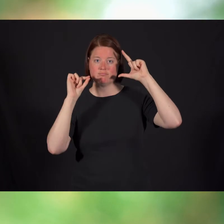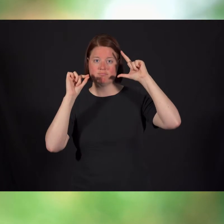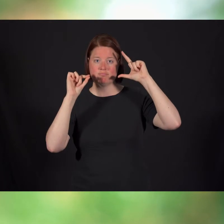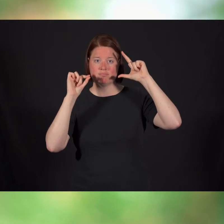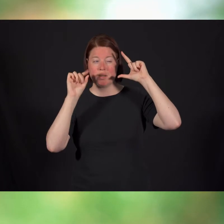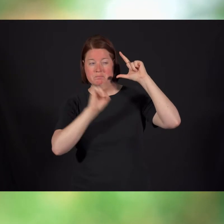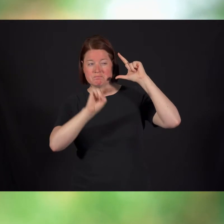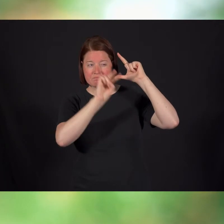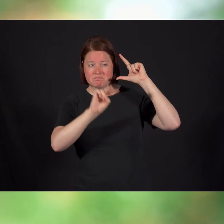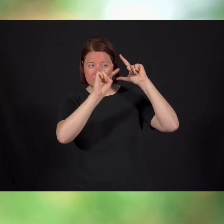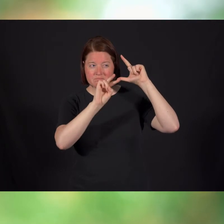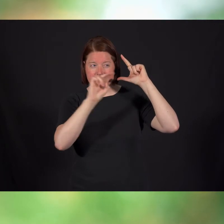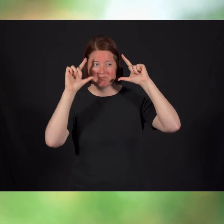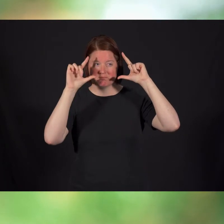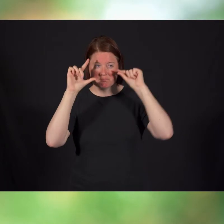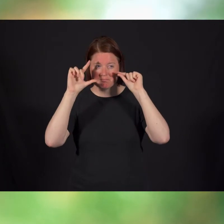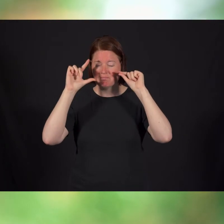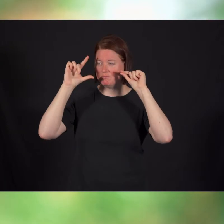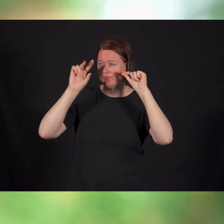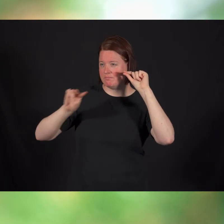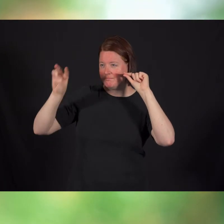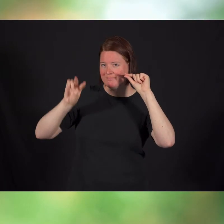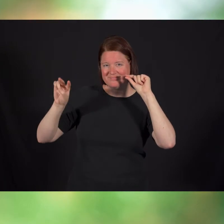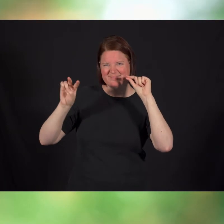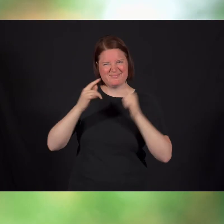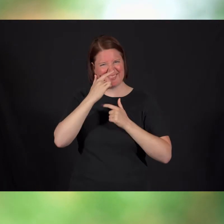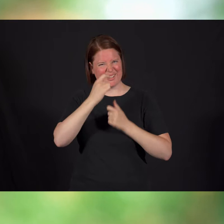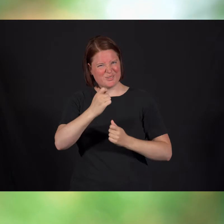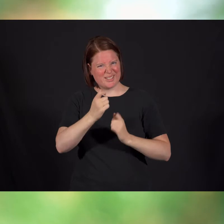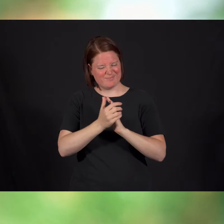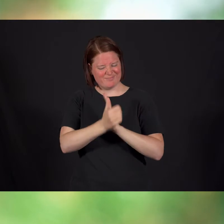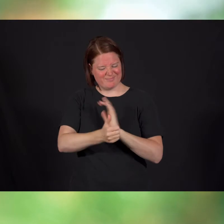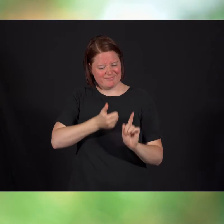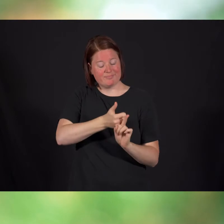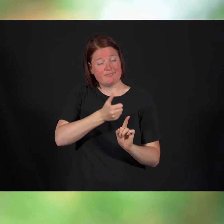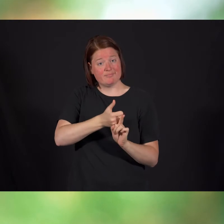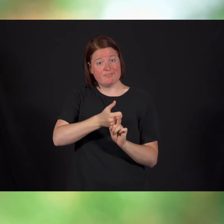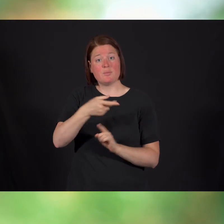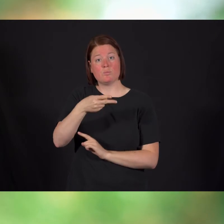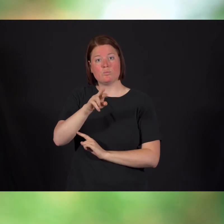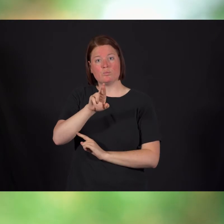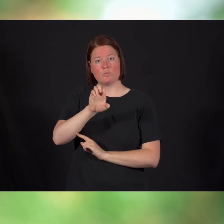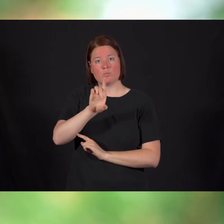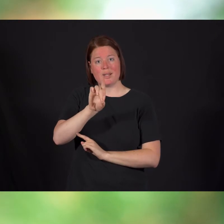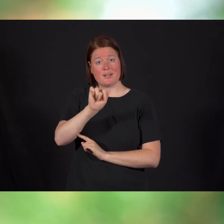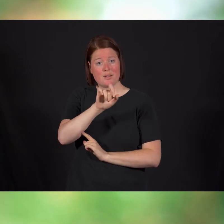close this eye, take a look around, and that's a really interesting adaptation for a predator because although he does not need to keep his out for prey,